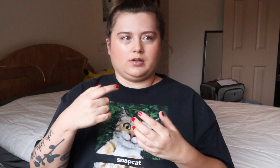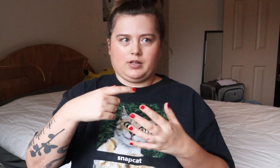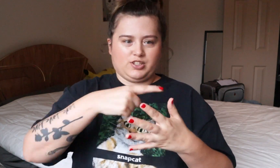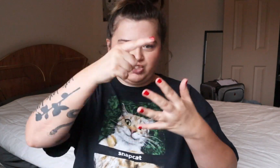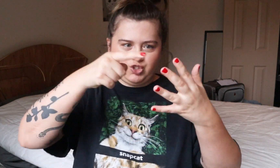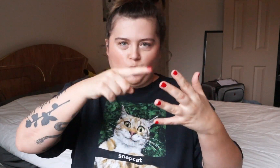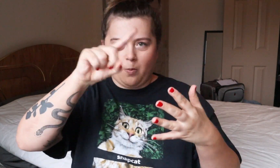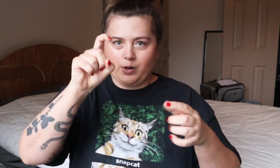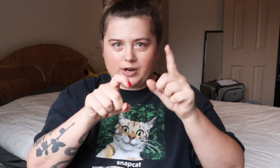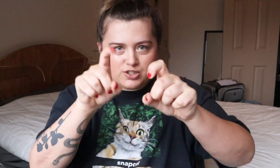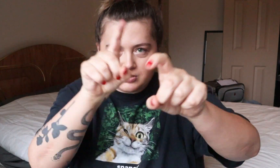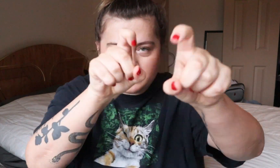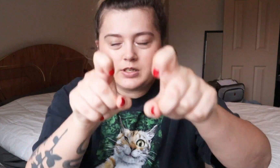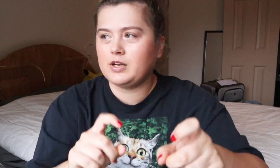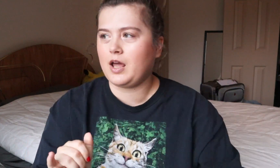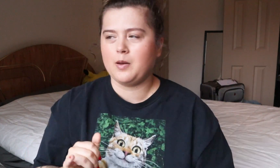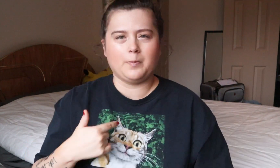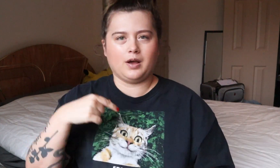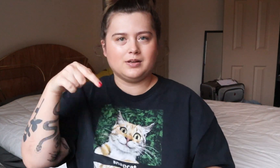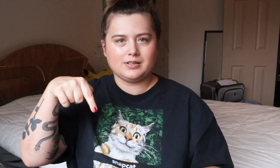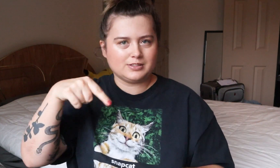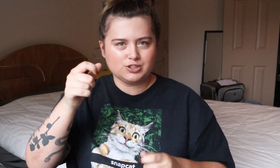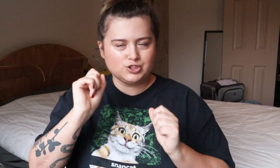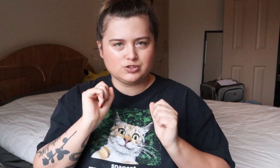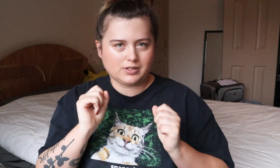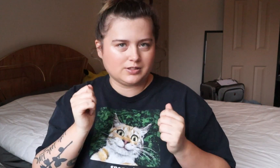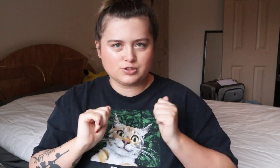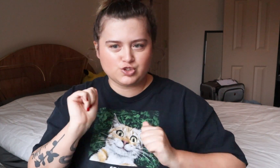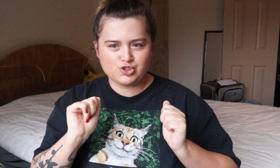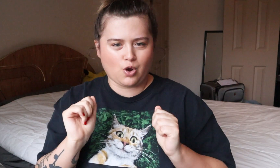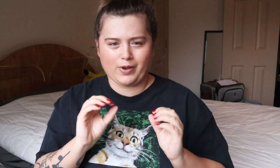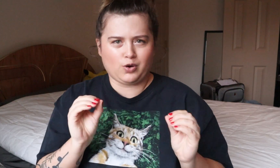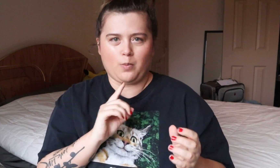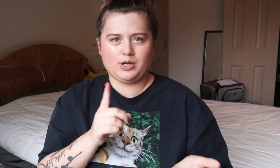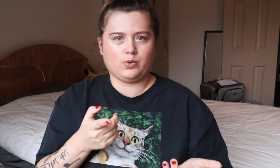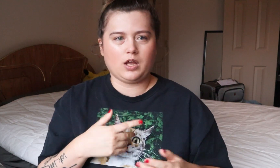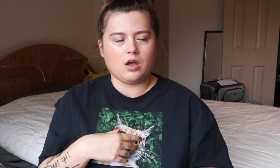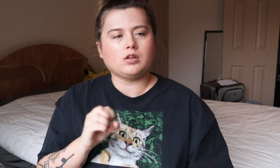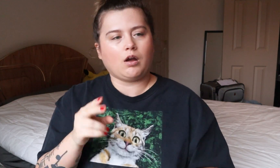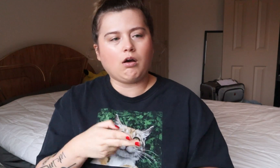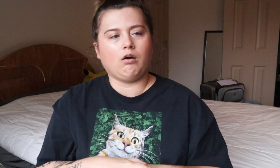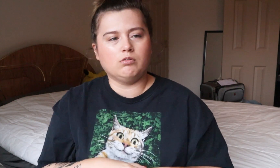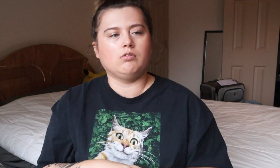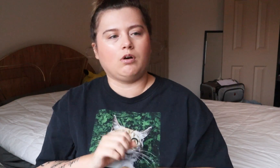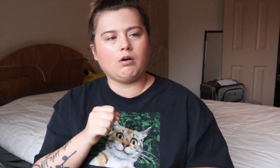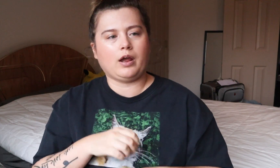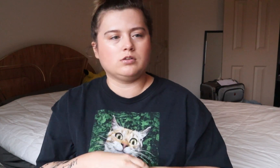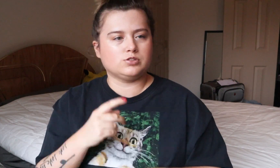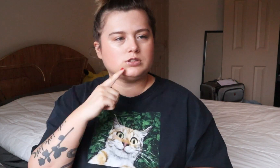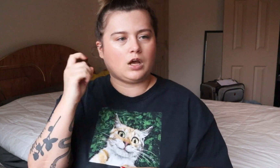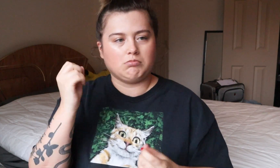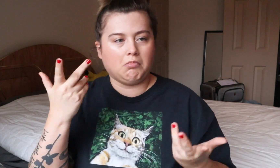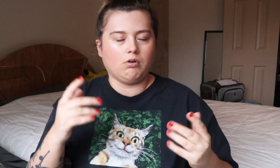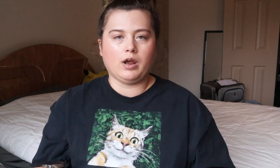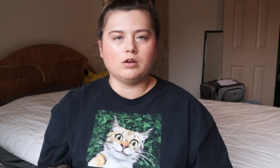And then have a million questions to ask. But in the show, nobody's really like that. They're more like, "Oh. She's deaf. Alright."